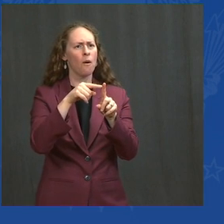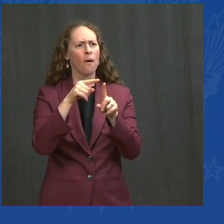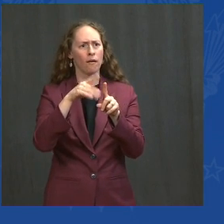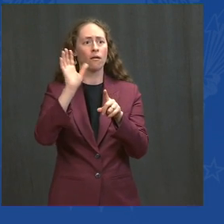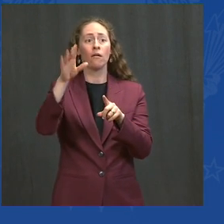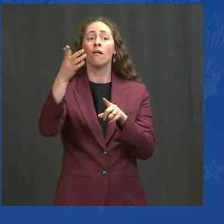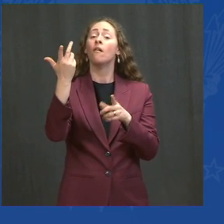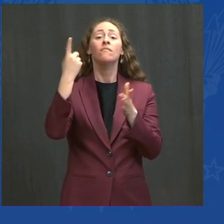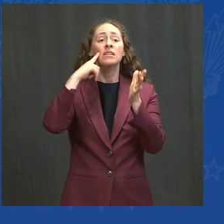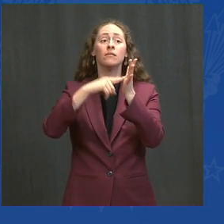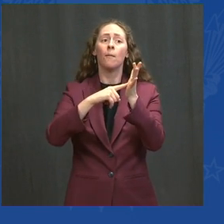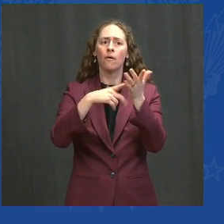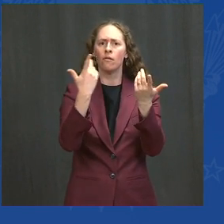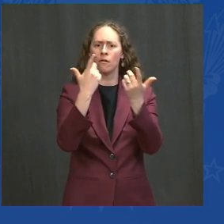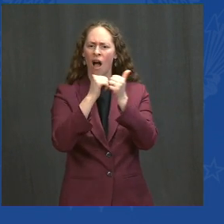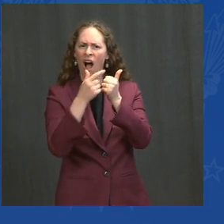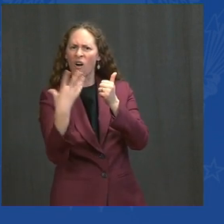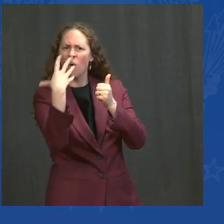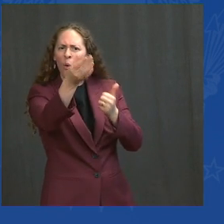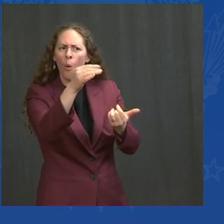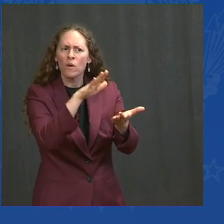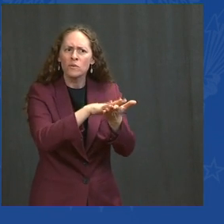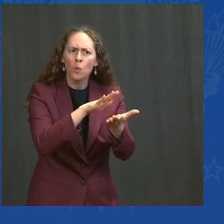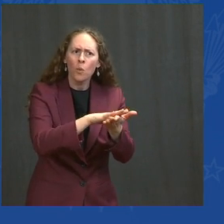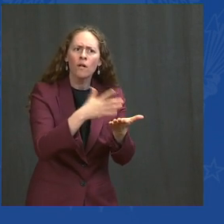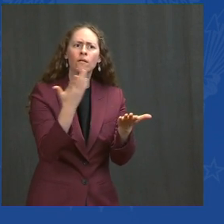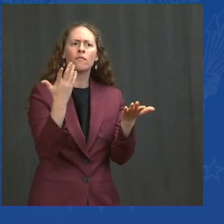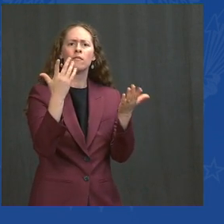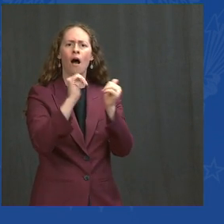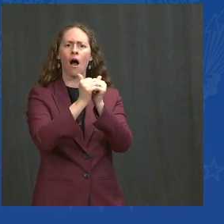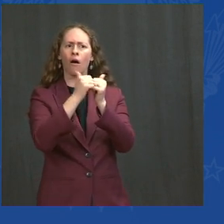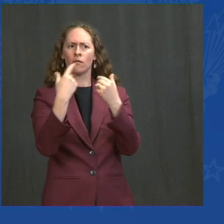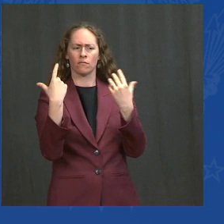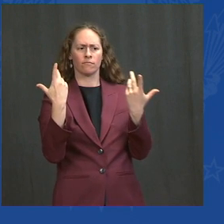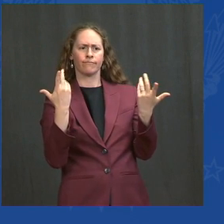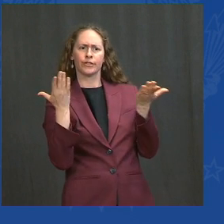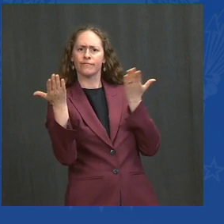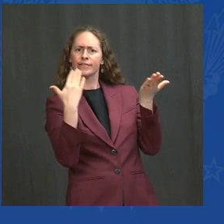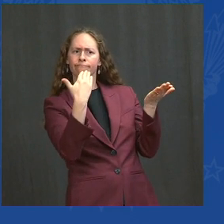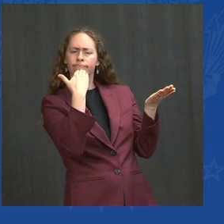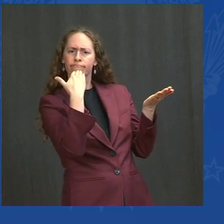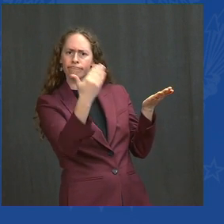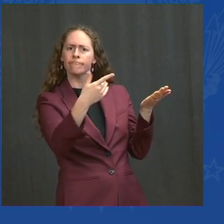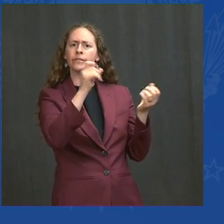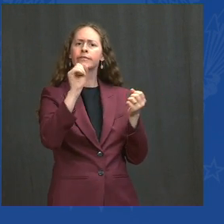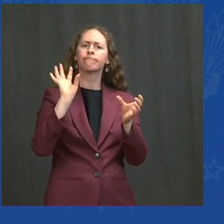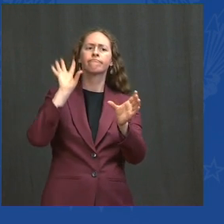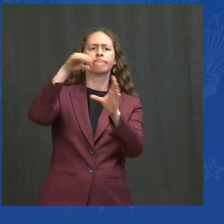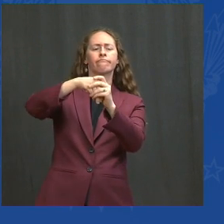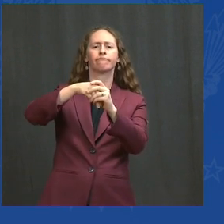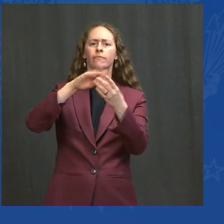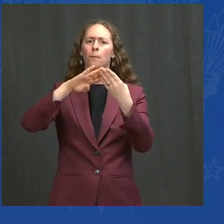and our entire community. It is necessary for success. I'm honored to have the opportunity to work